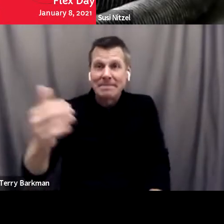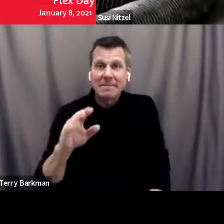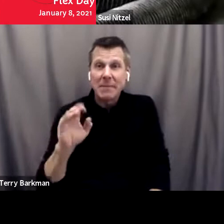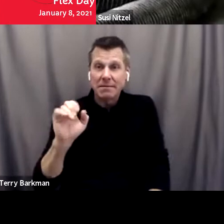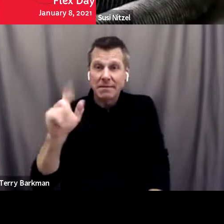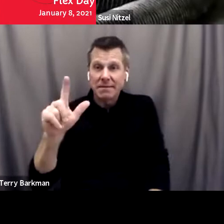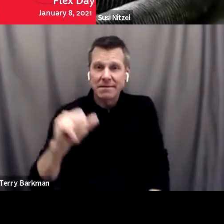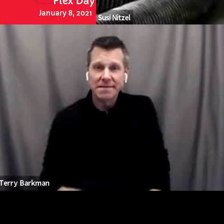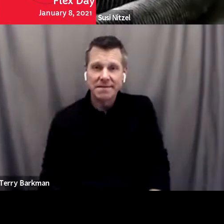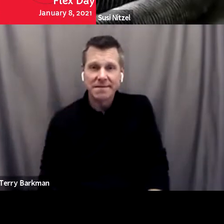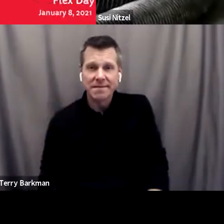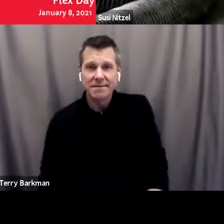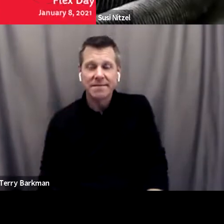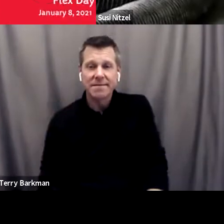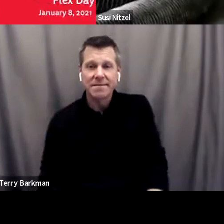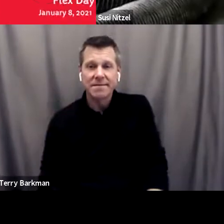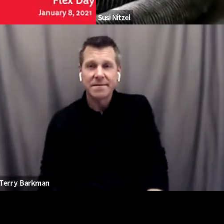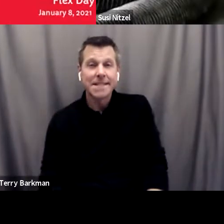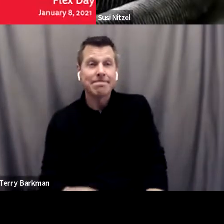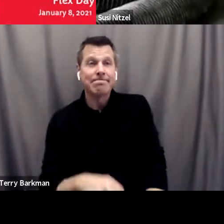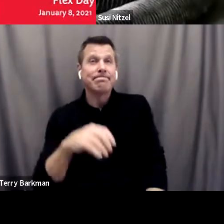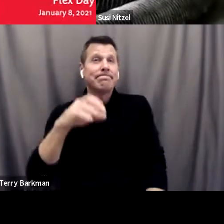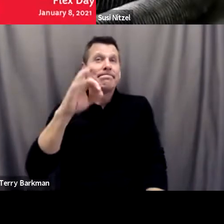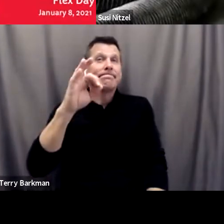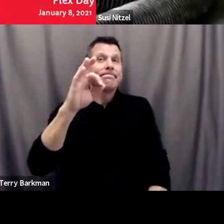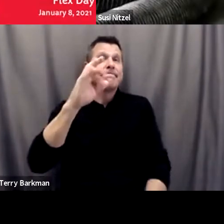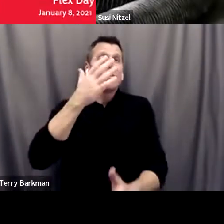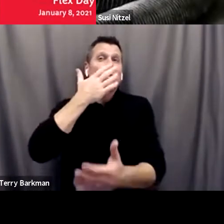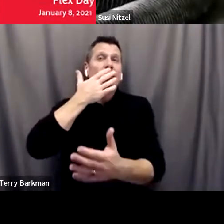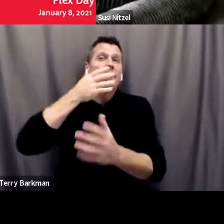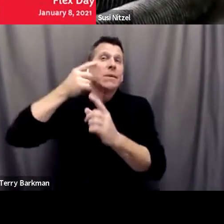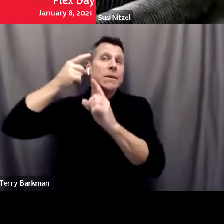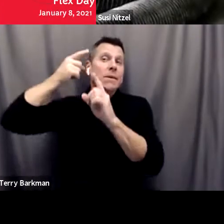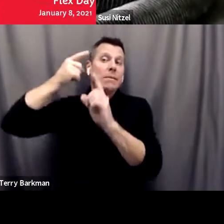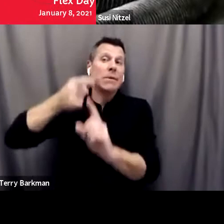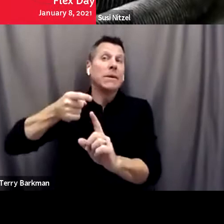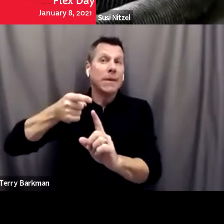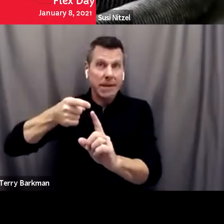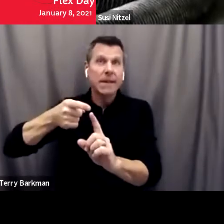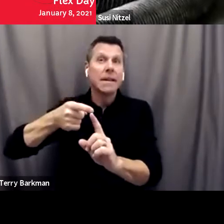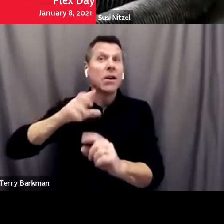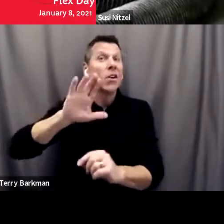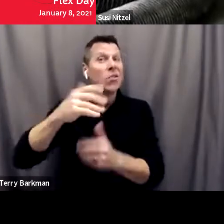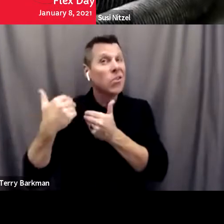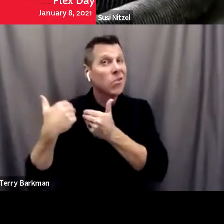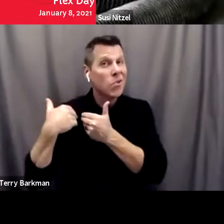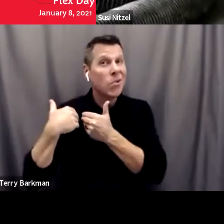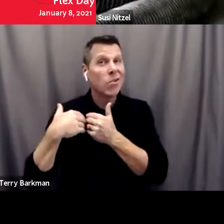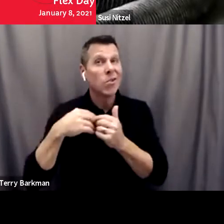Brown, I think that's a really good point. And, you know, it's such an important role that you play. To your point, I think one of